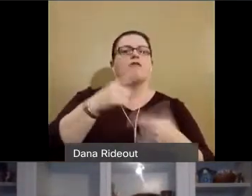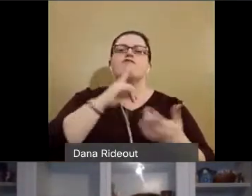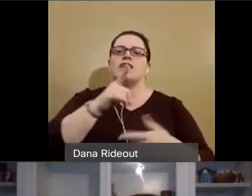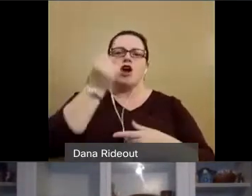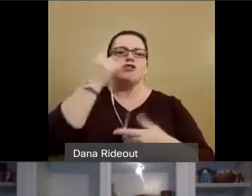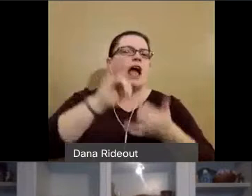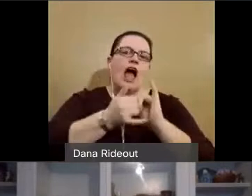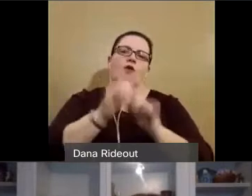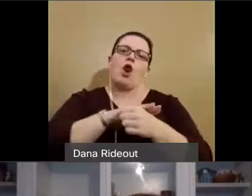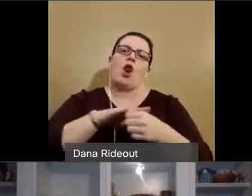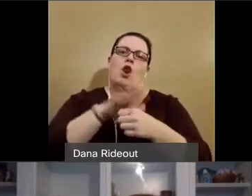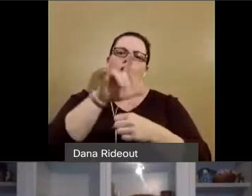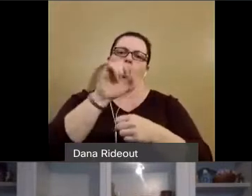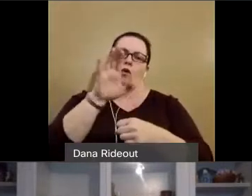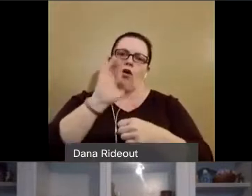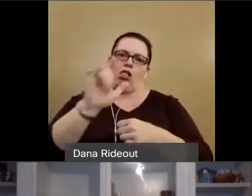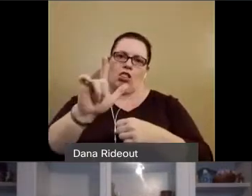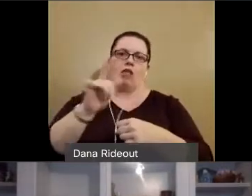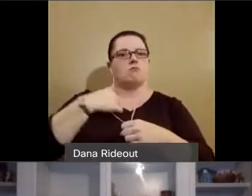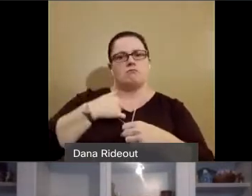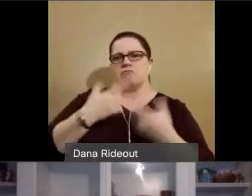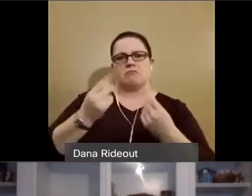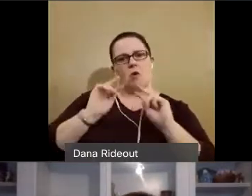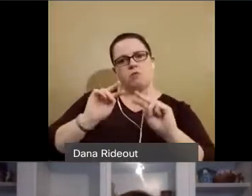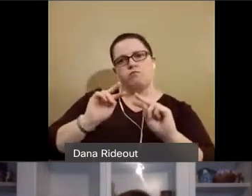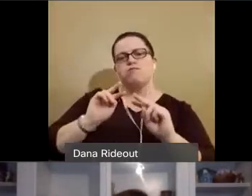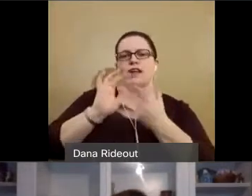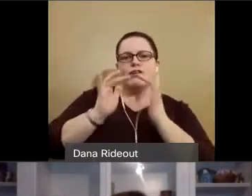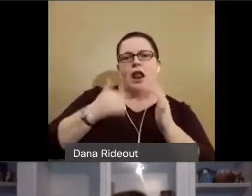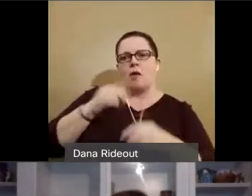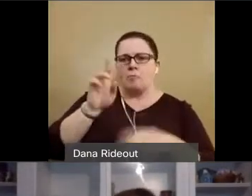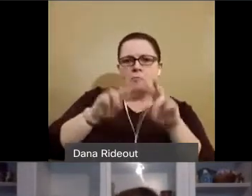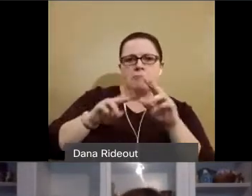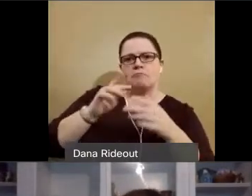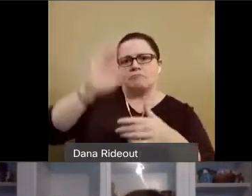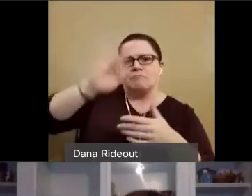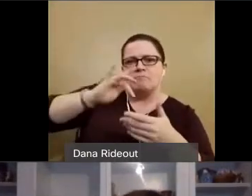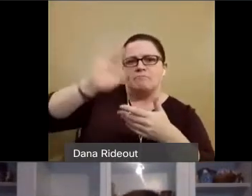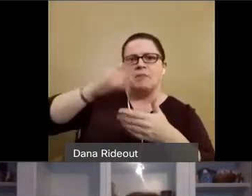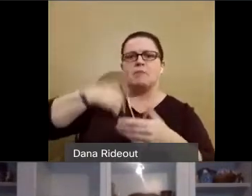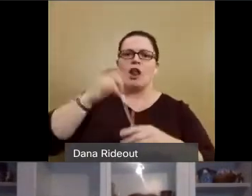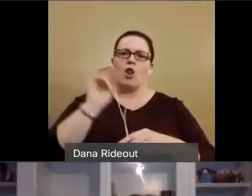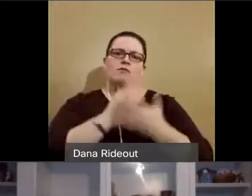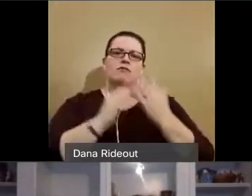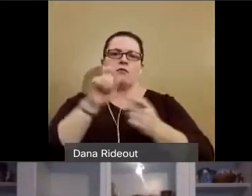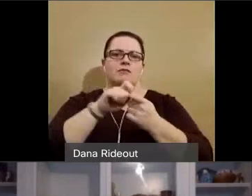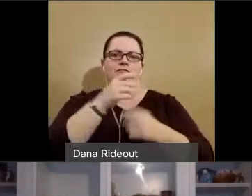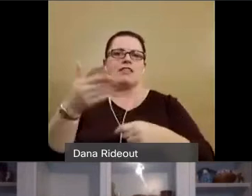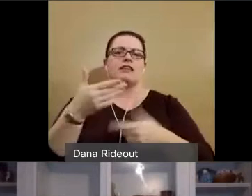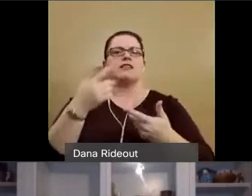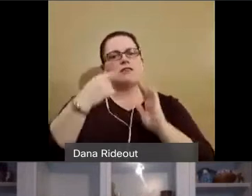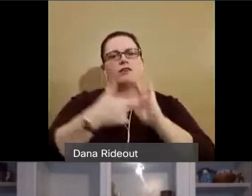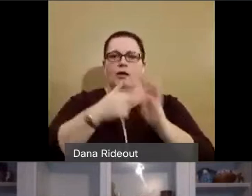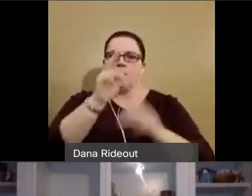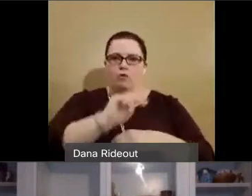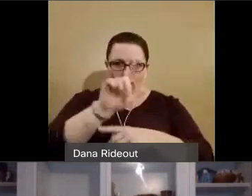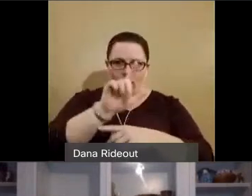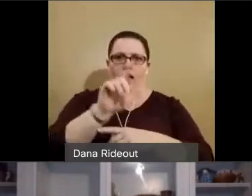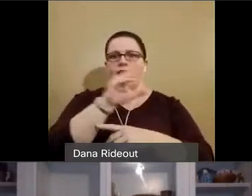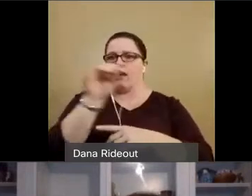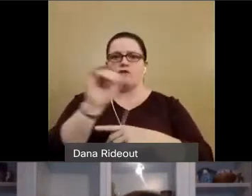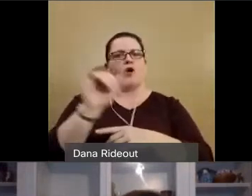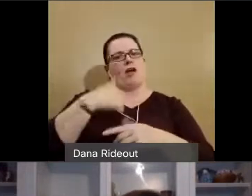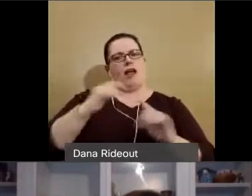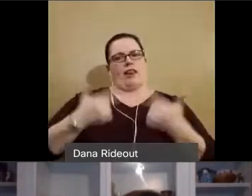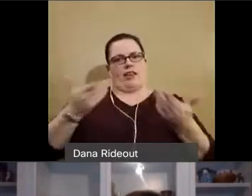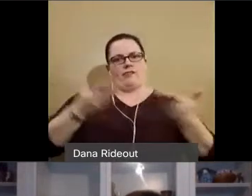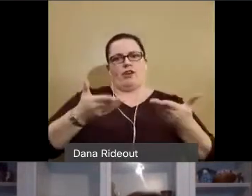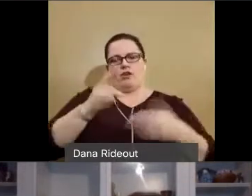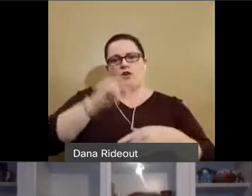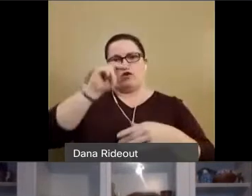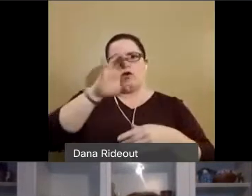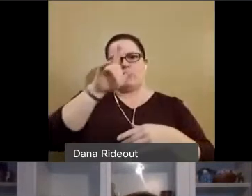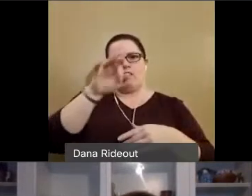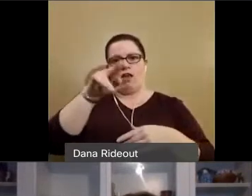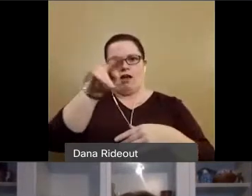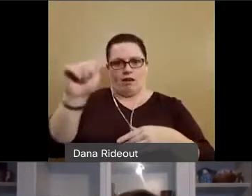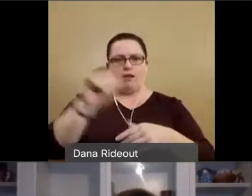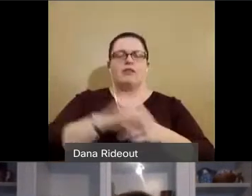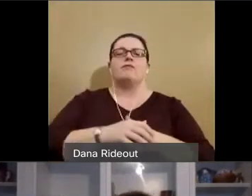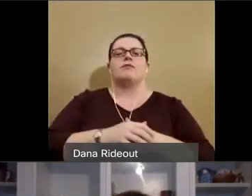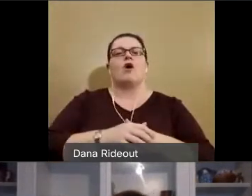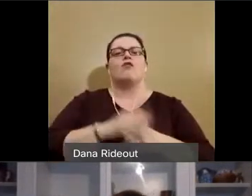Now, I've been monitoring the Internet and looking at that, and I've been looking at some specific places, including this land and where I live in Eastern, North Carolina. And it's really interesting to see what's getting filtered from the Internet from social media.